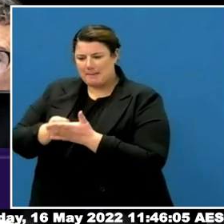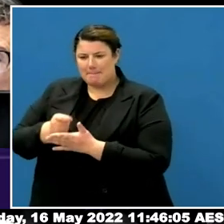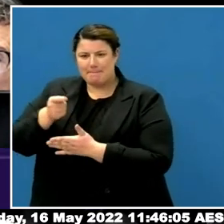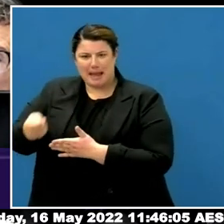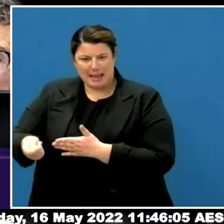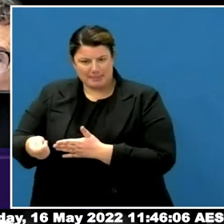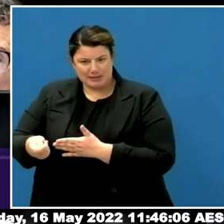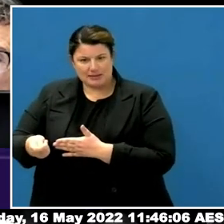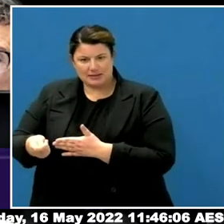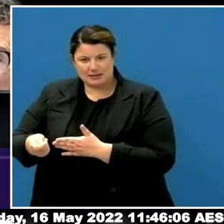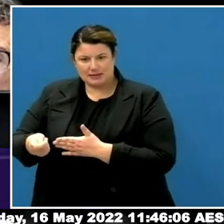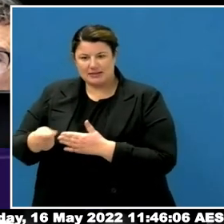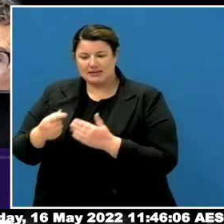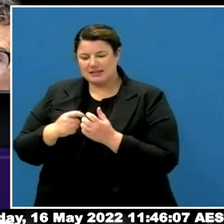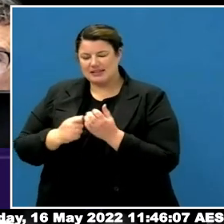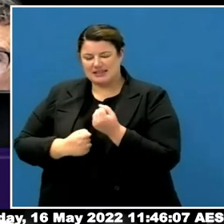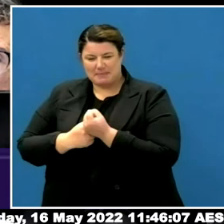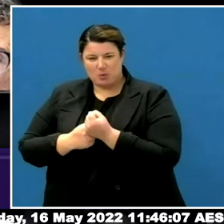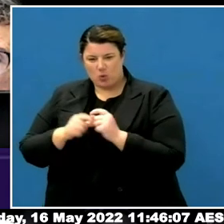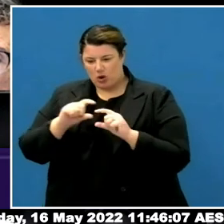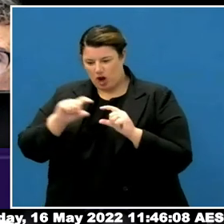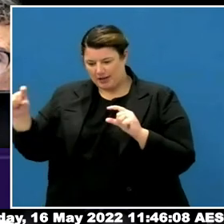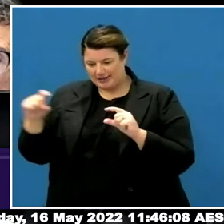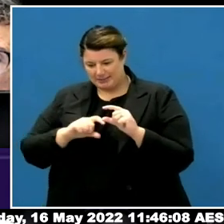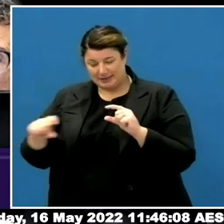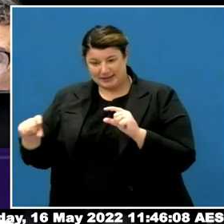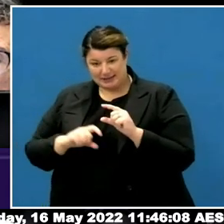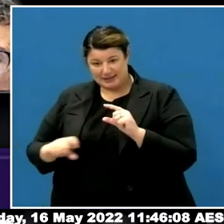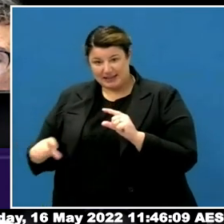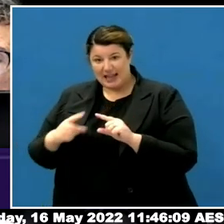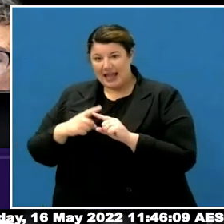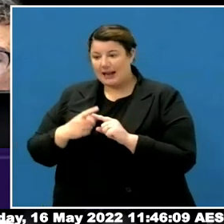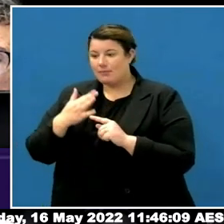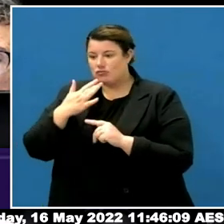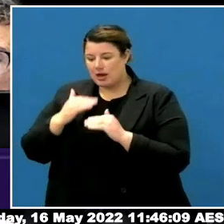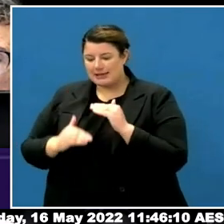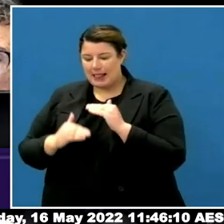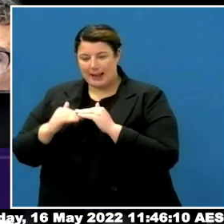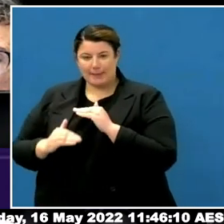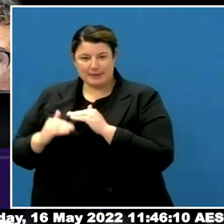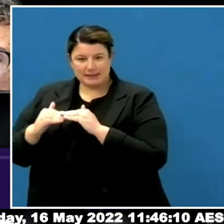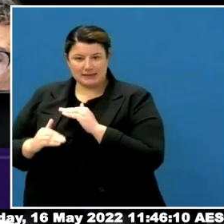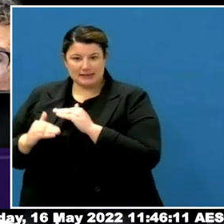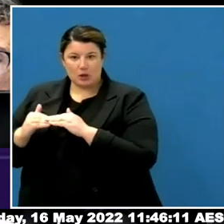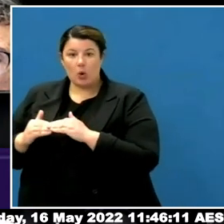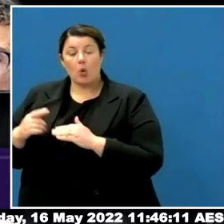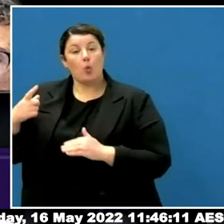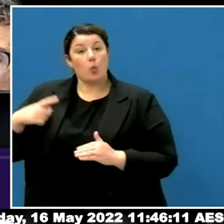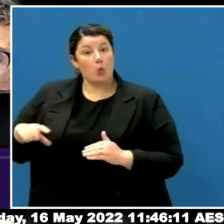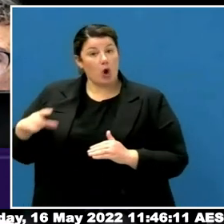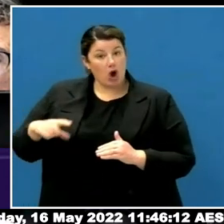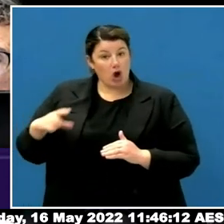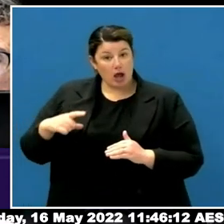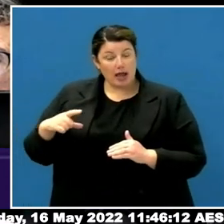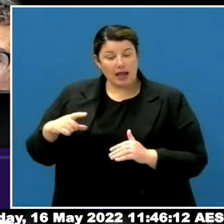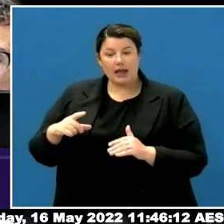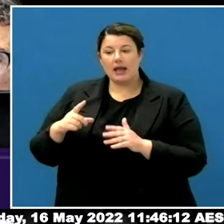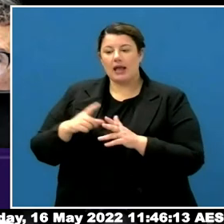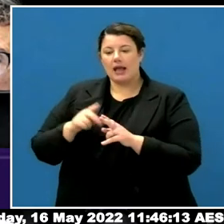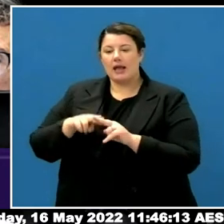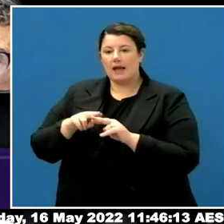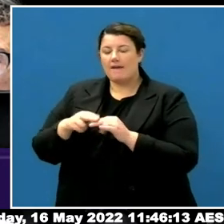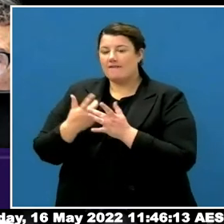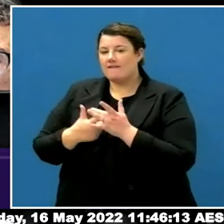support items (and price limits) because Afford is or will be before December 2019